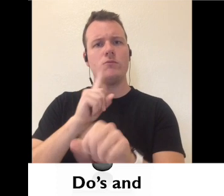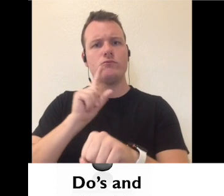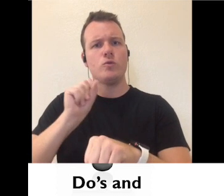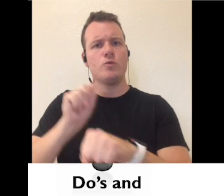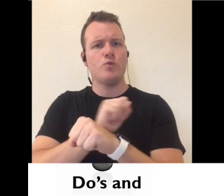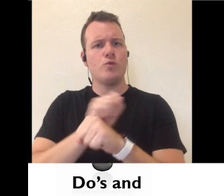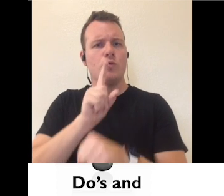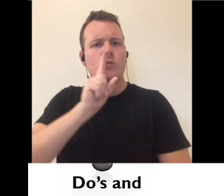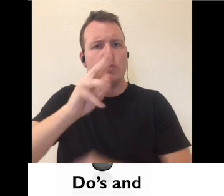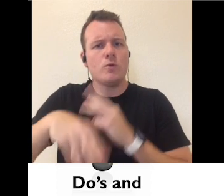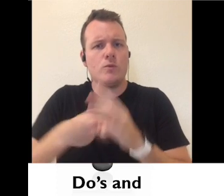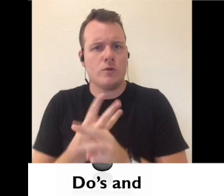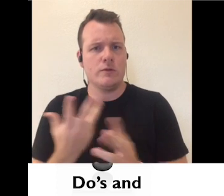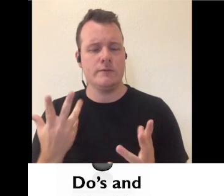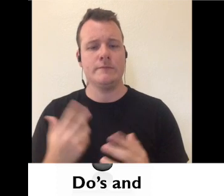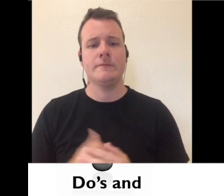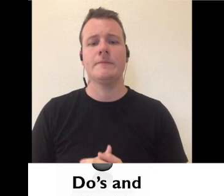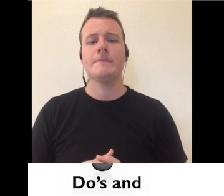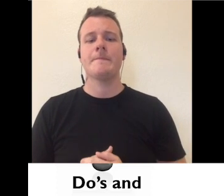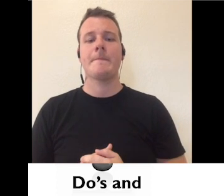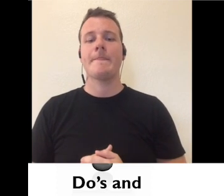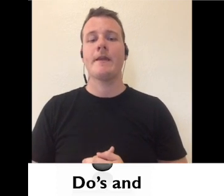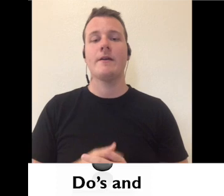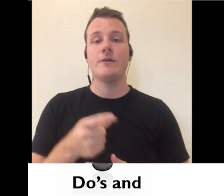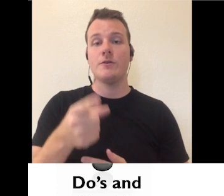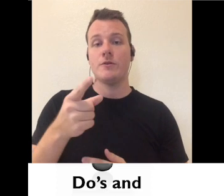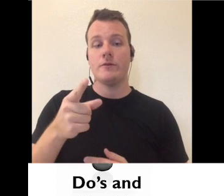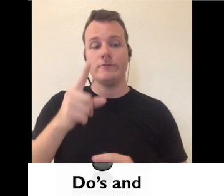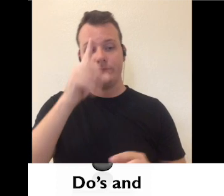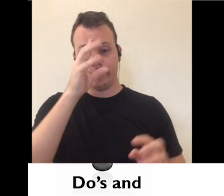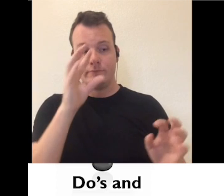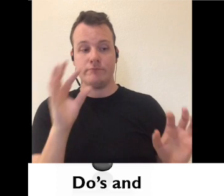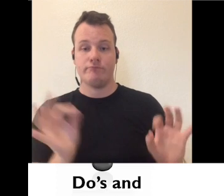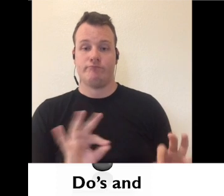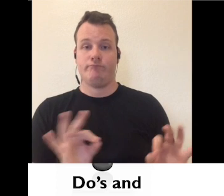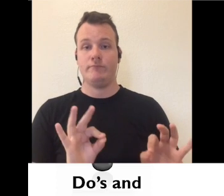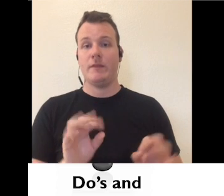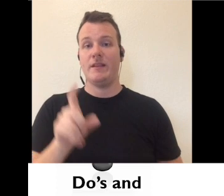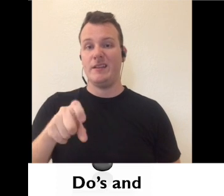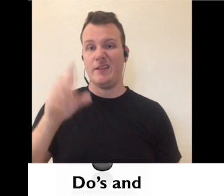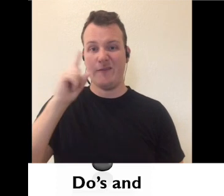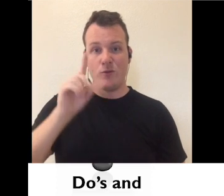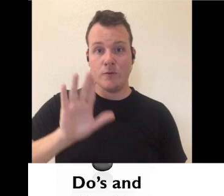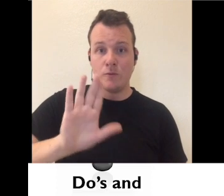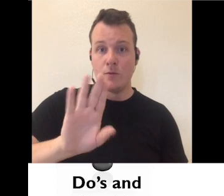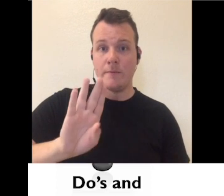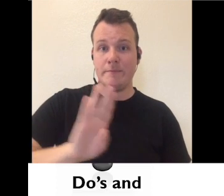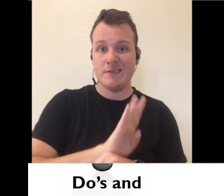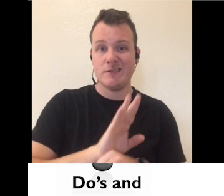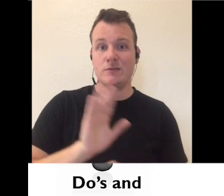Don't undervalue and under evaluate the need though for your business. In your